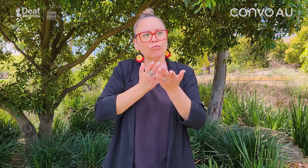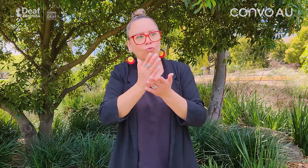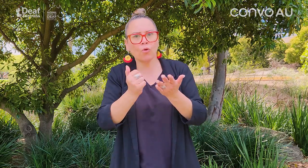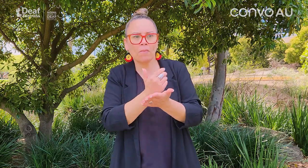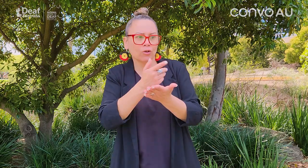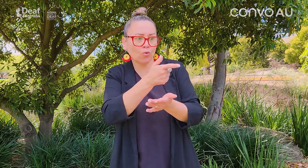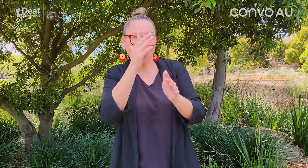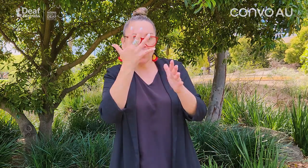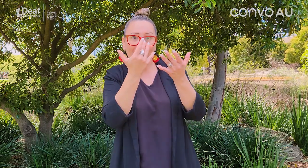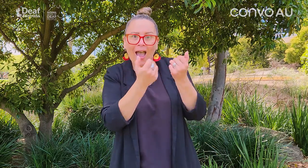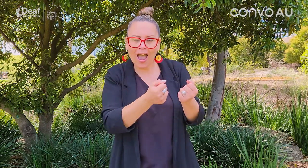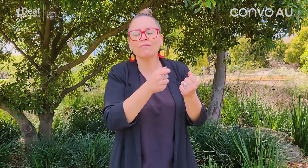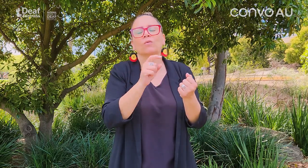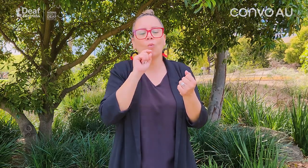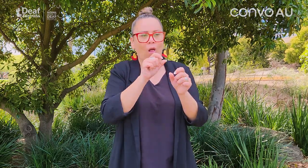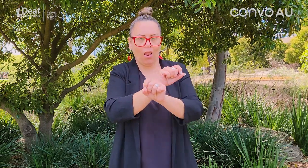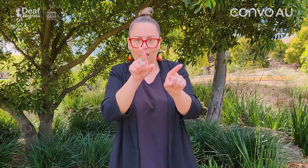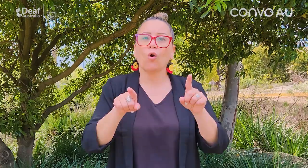we can ensure that they have Auslan and are accessible when publishing.